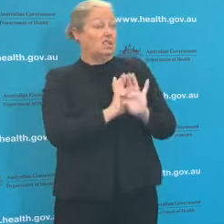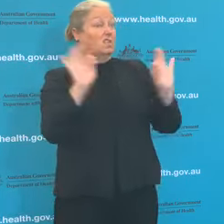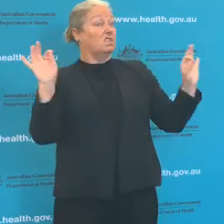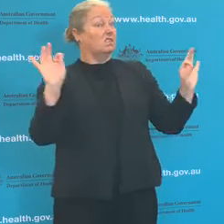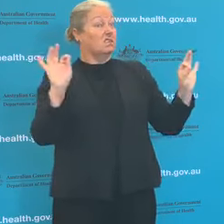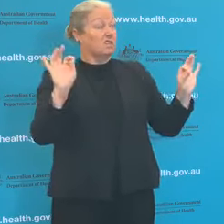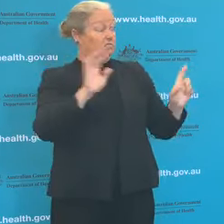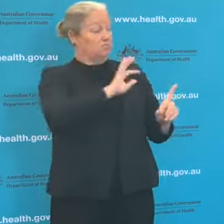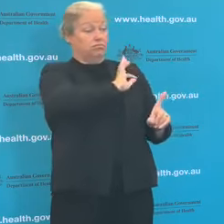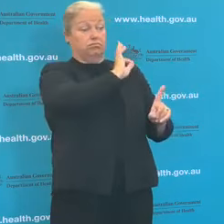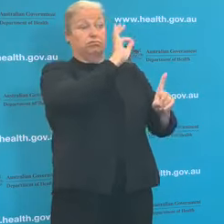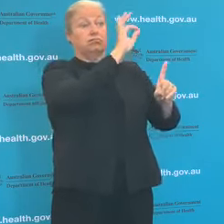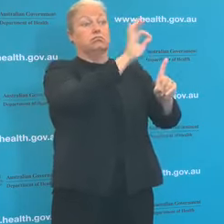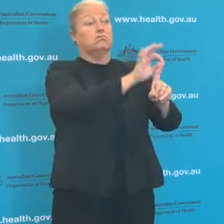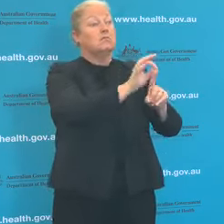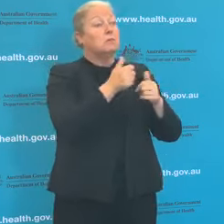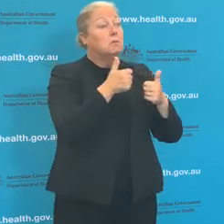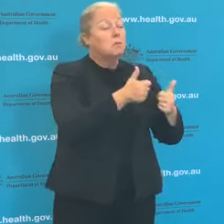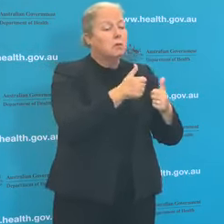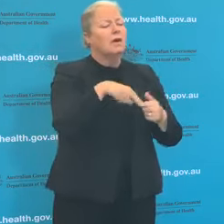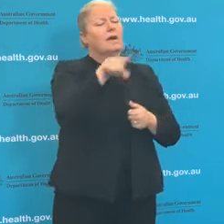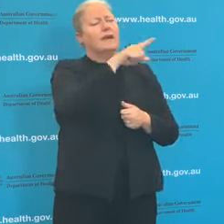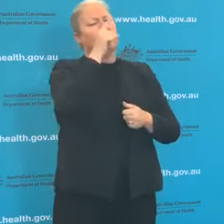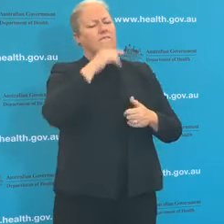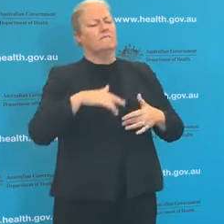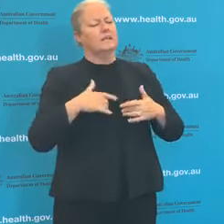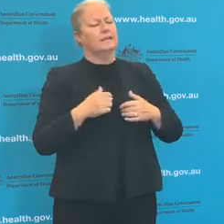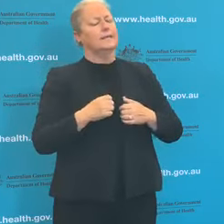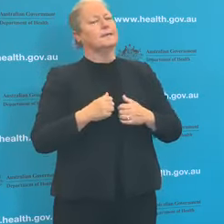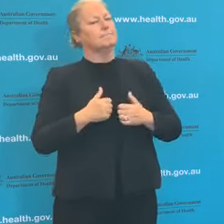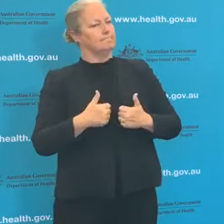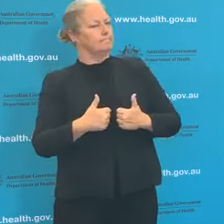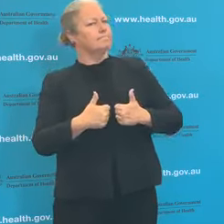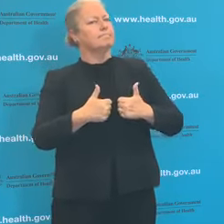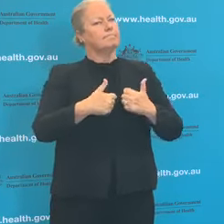and they can get a bit more confident about what they can do. Other parts of